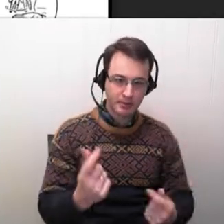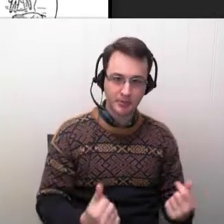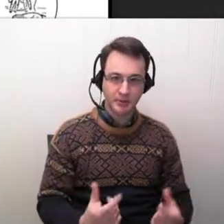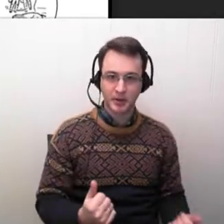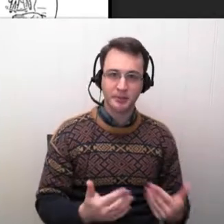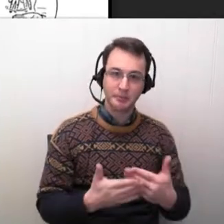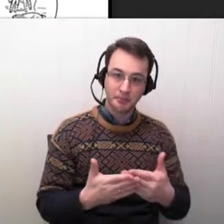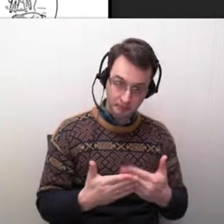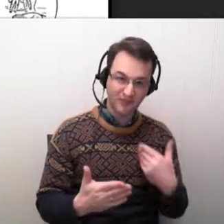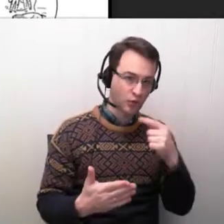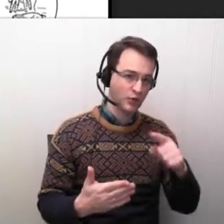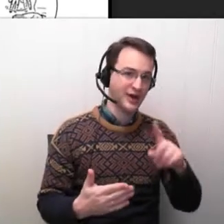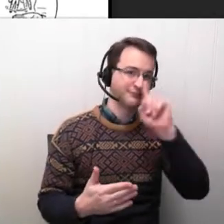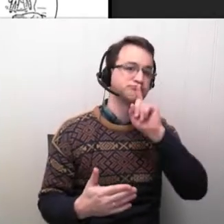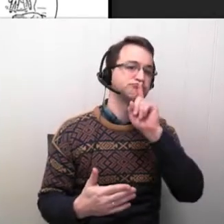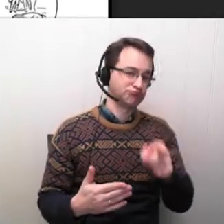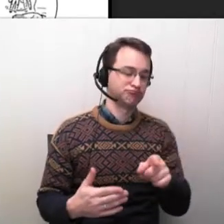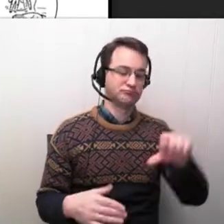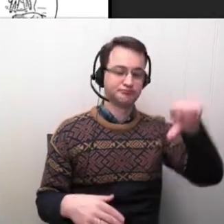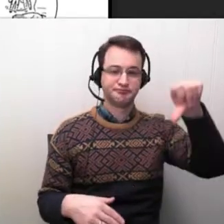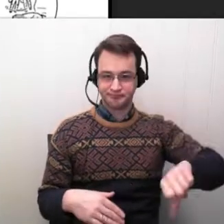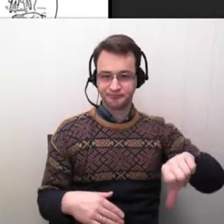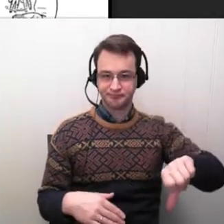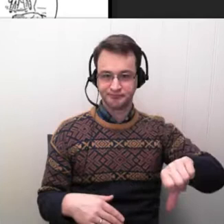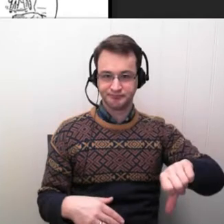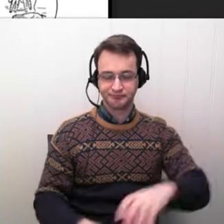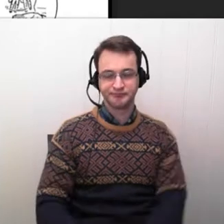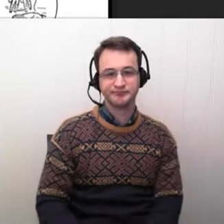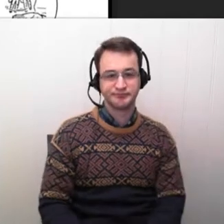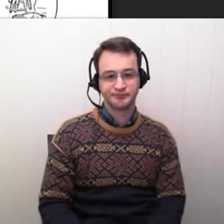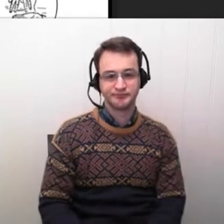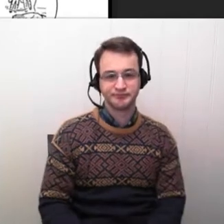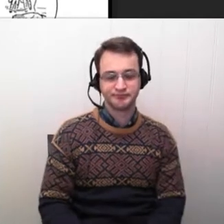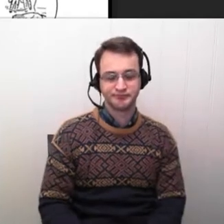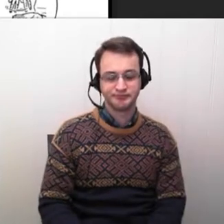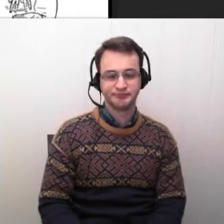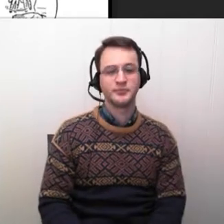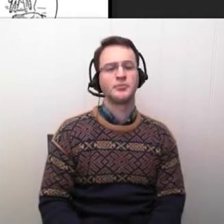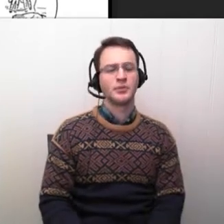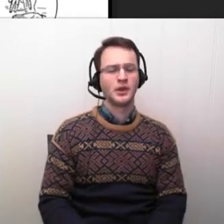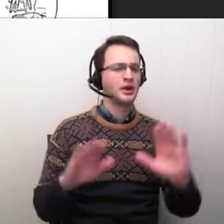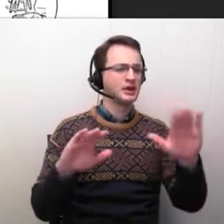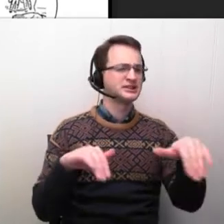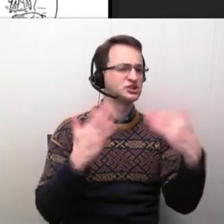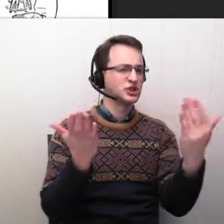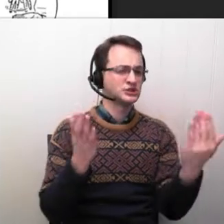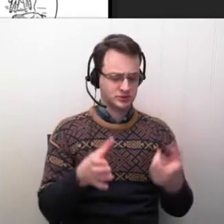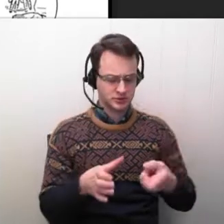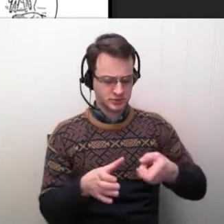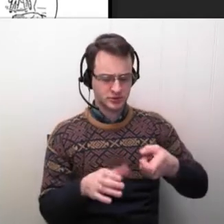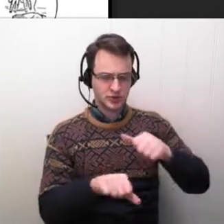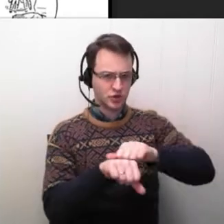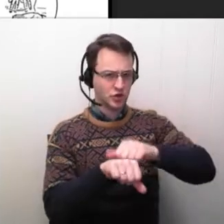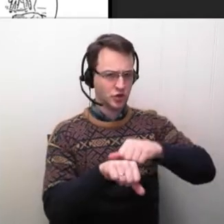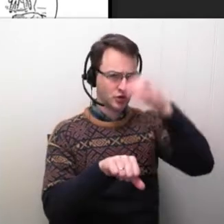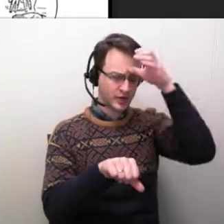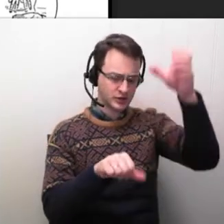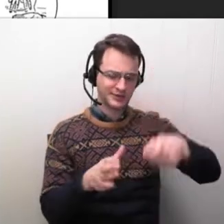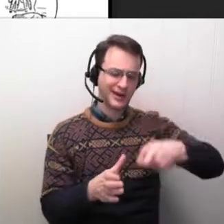answer. This suggests that very concrete concepts may serve as anchors for networks of iconic